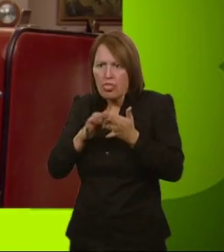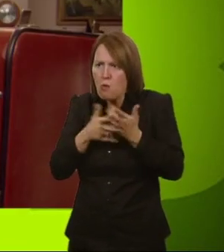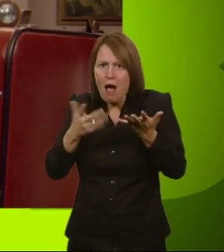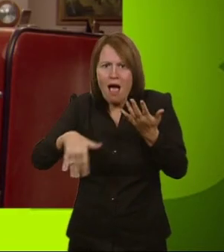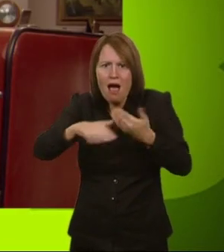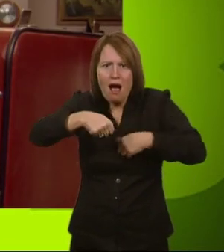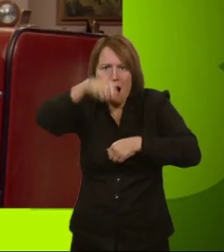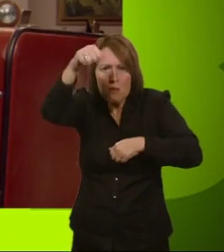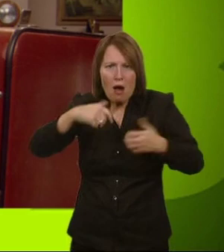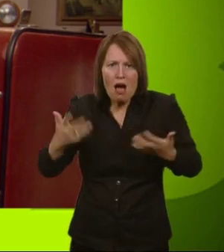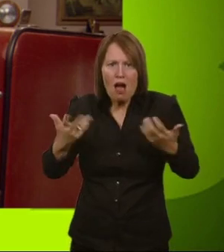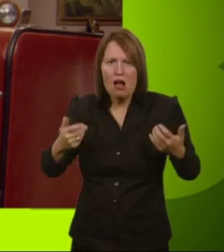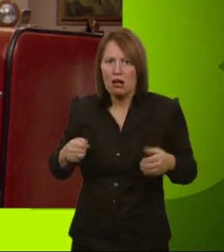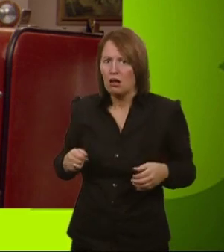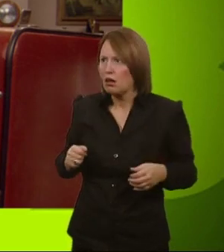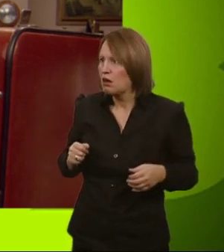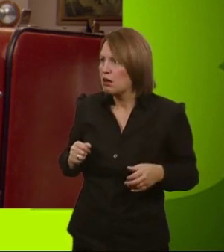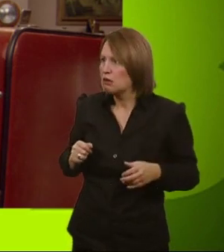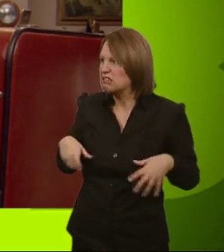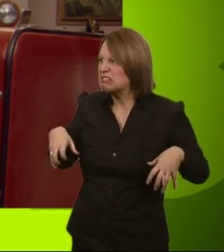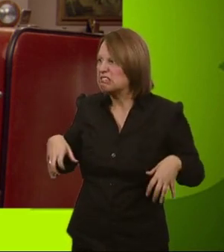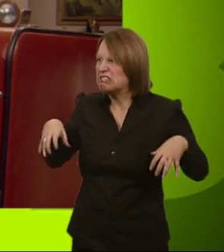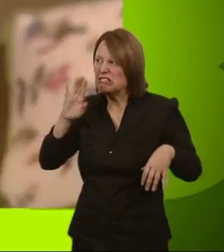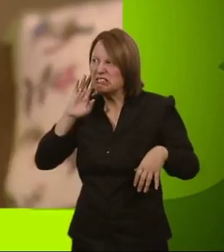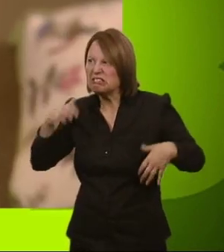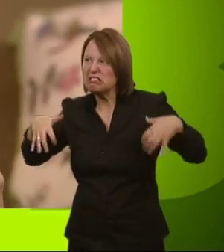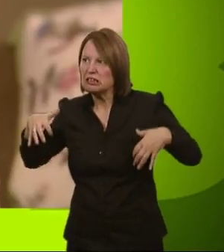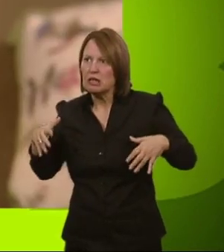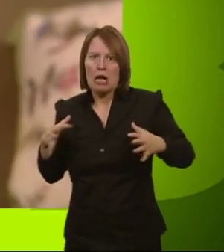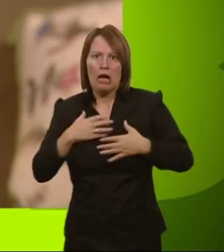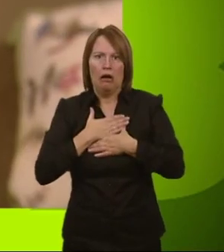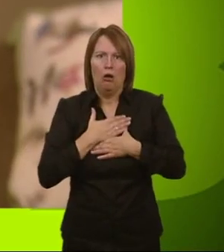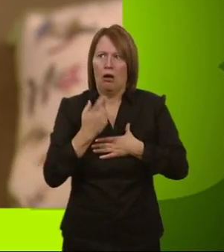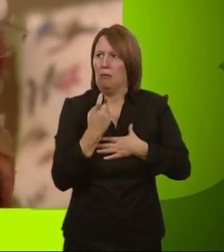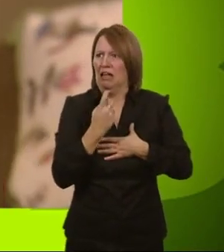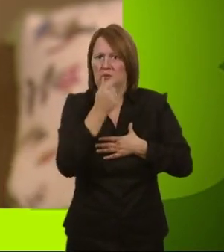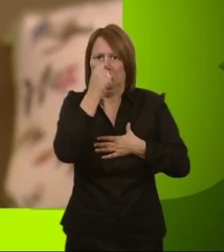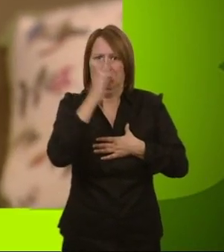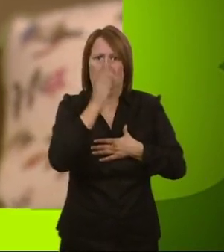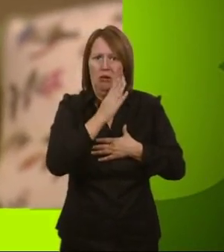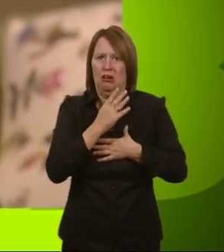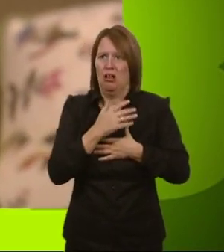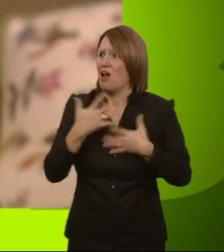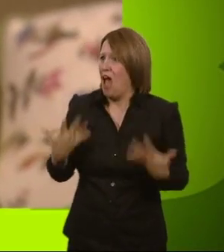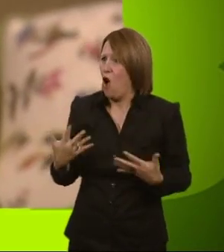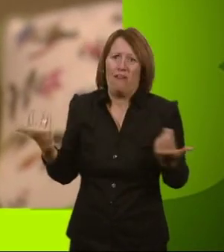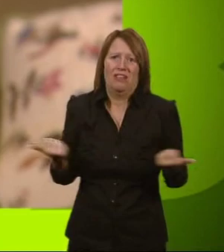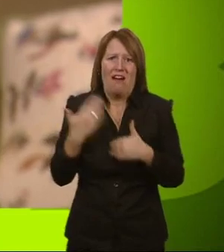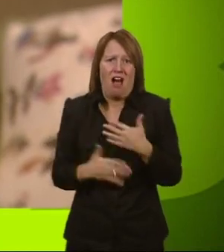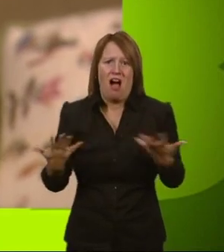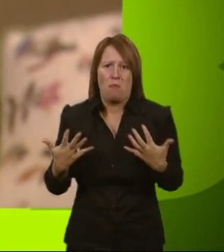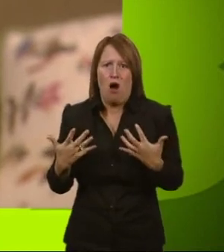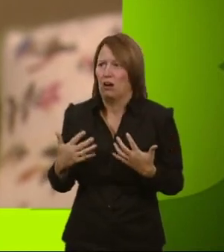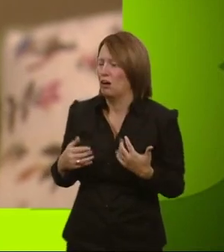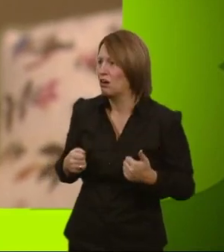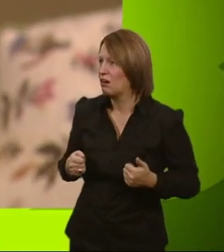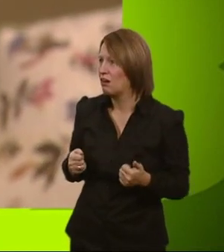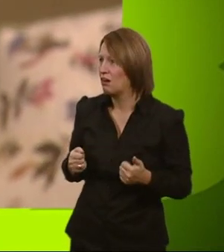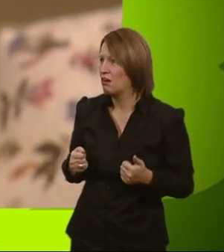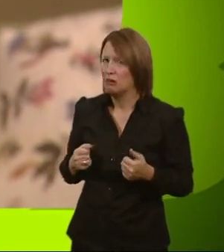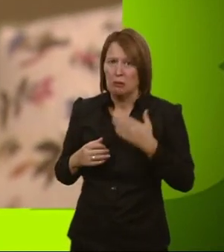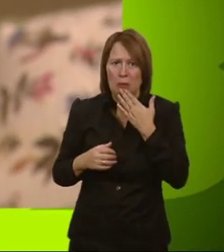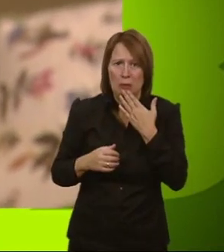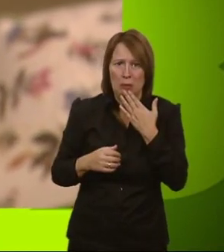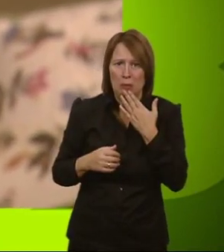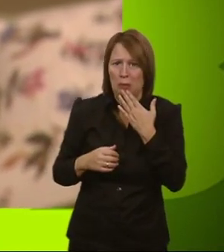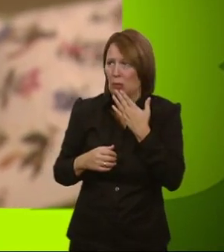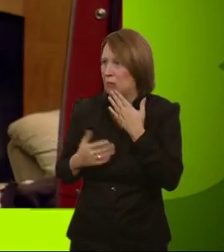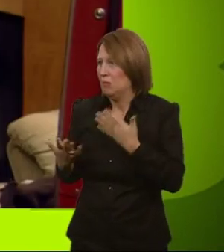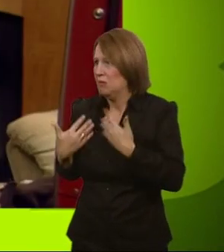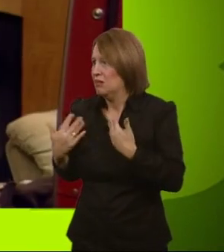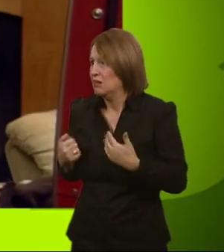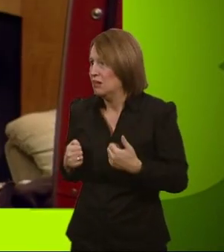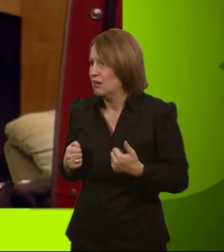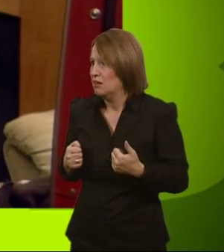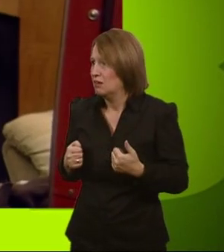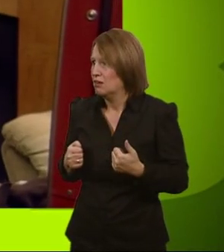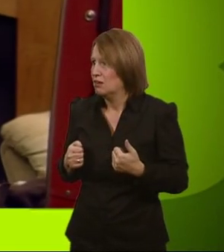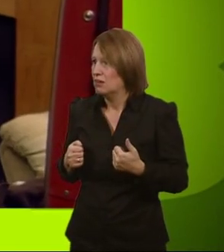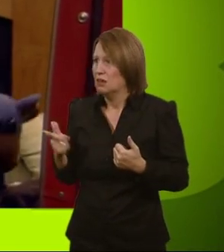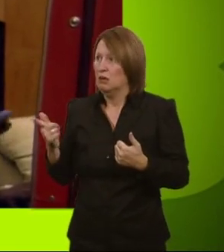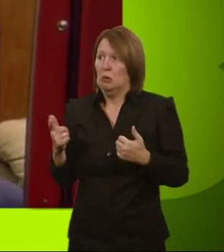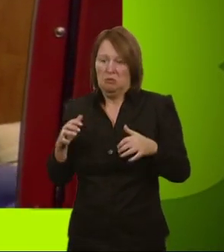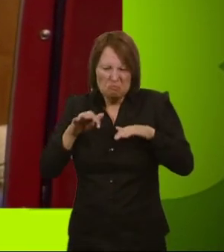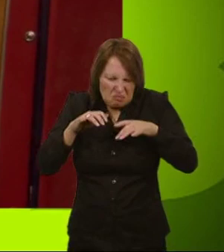somewhere oh dingo do here comes stinker it's now or never